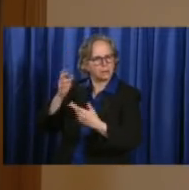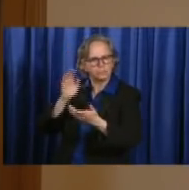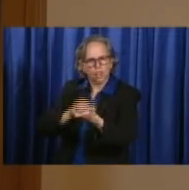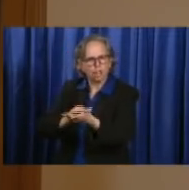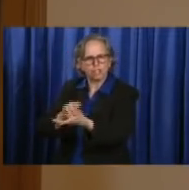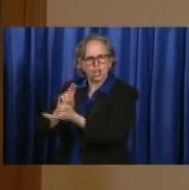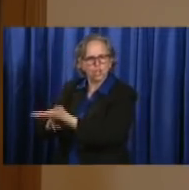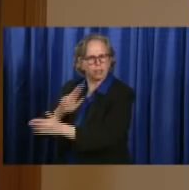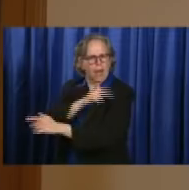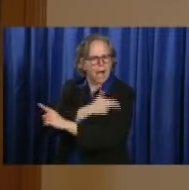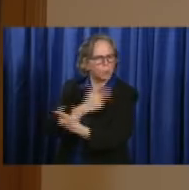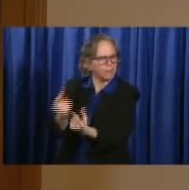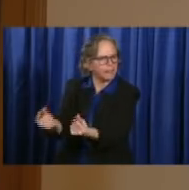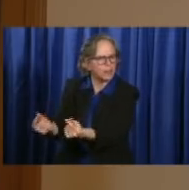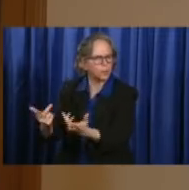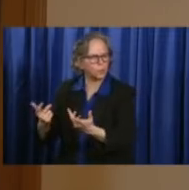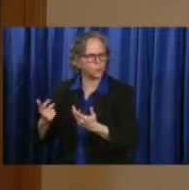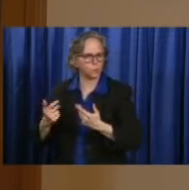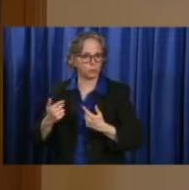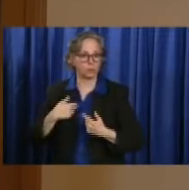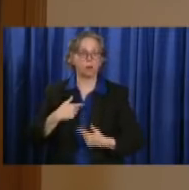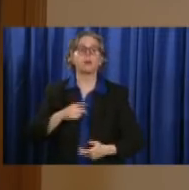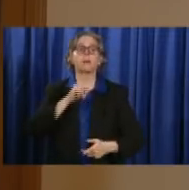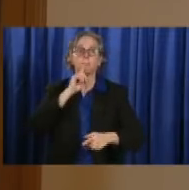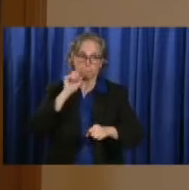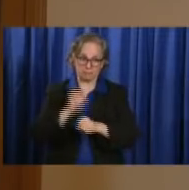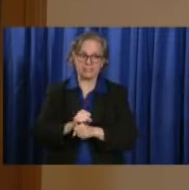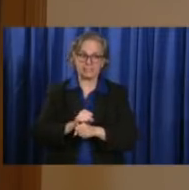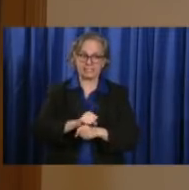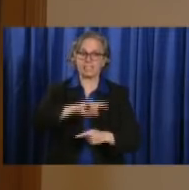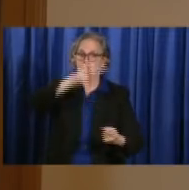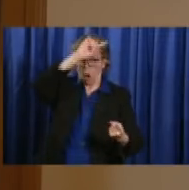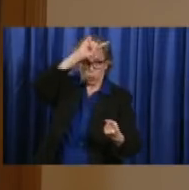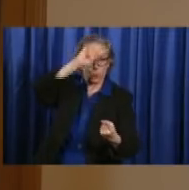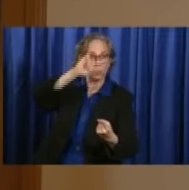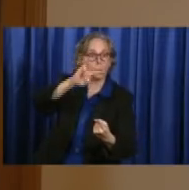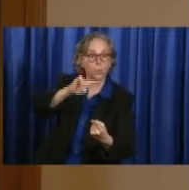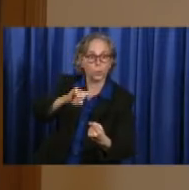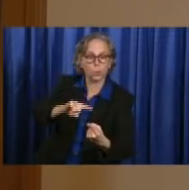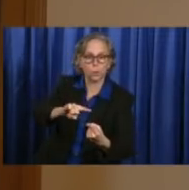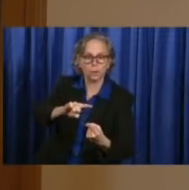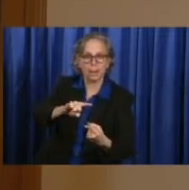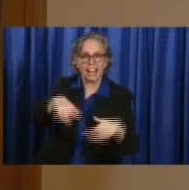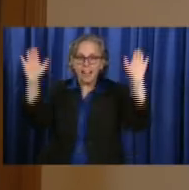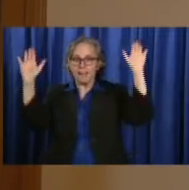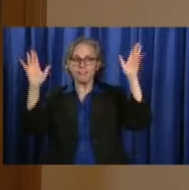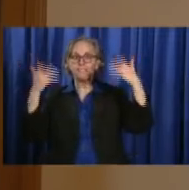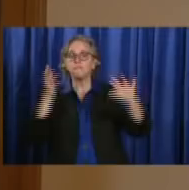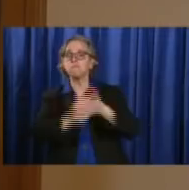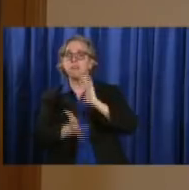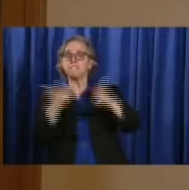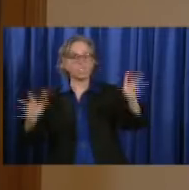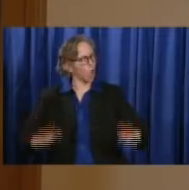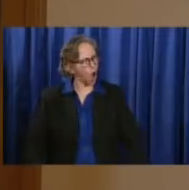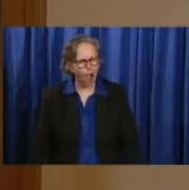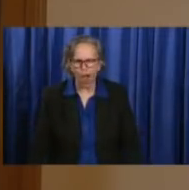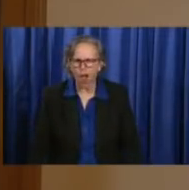THE STORY OF WHAT THE HOSPITAL PROVIDERS ARE FACING. I DO WANT YOU TO KNOW THAT WE ARE FLATTENING THE CURVE BUT WE